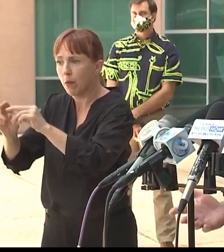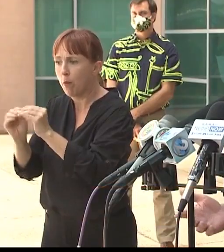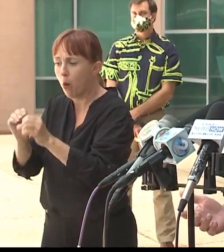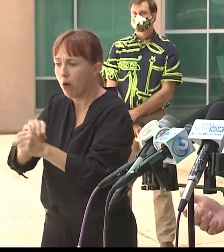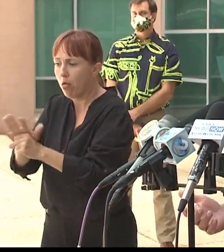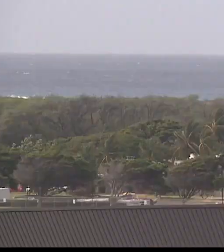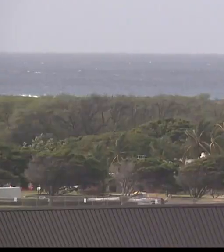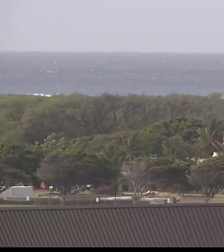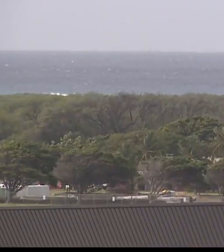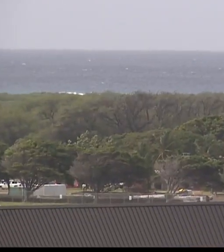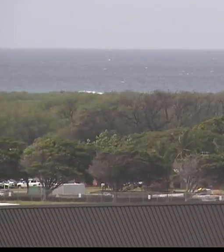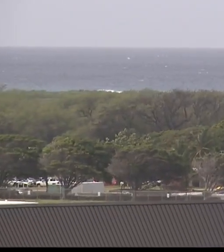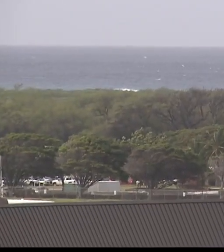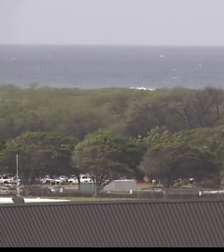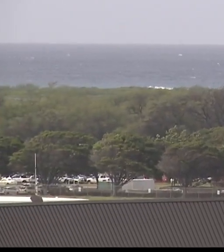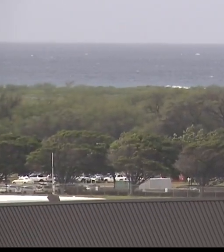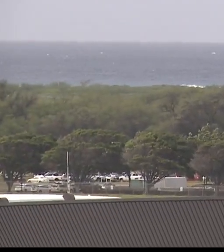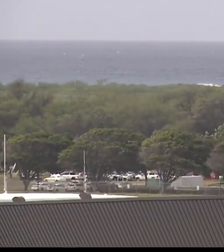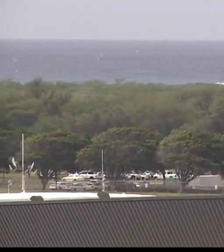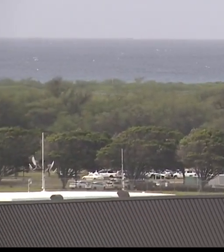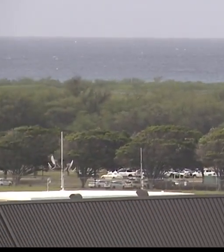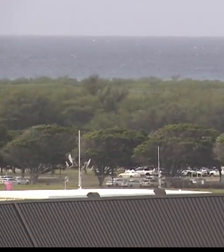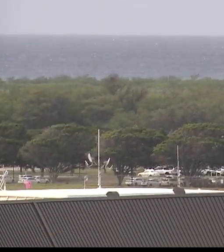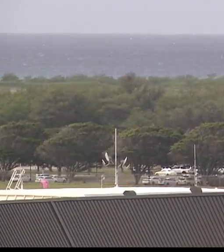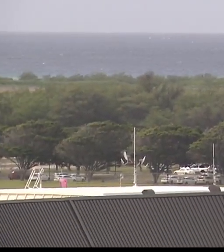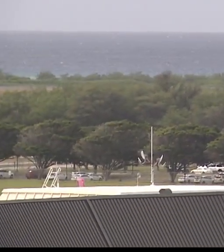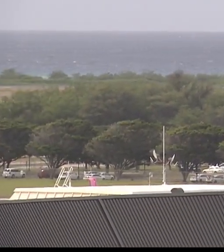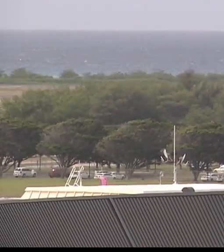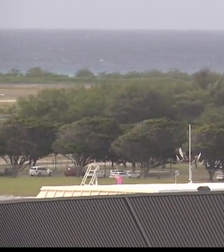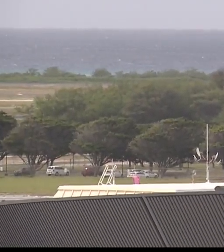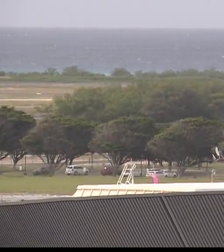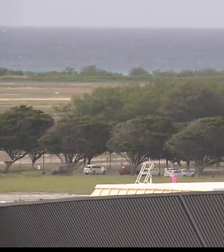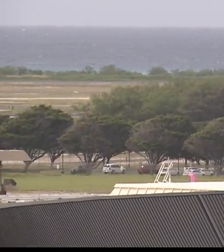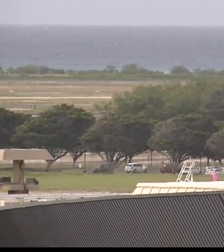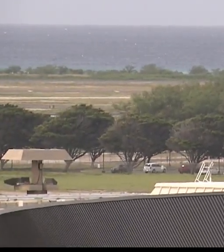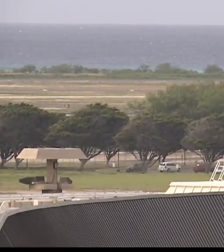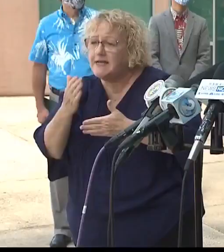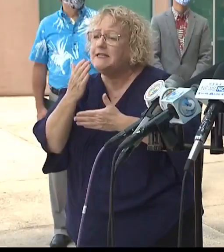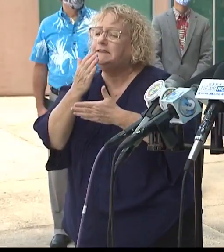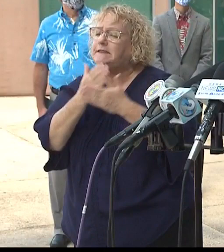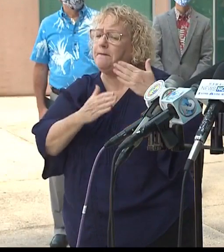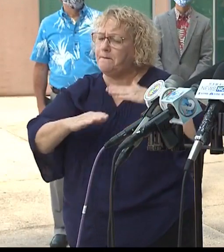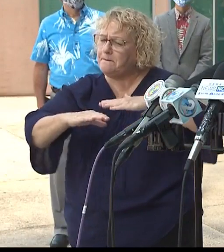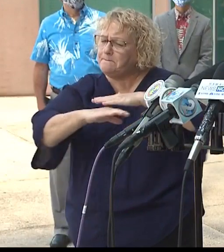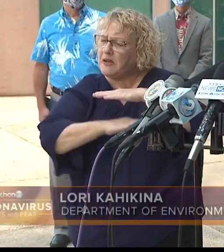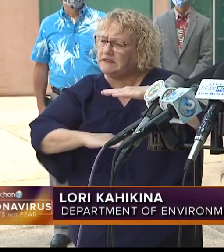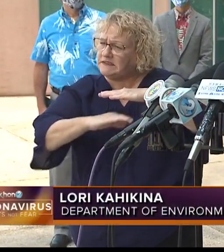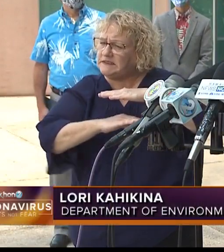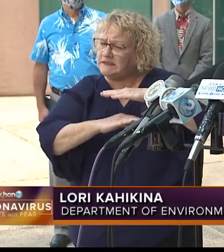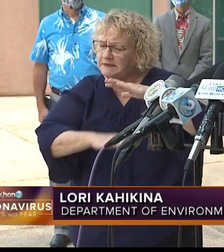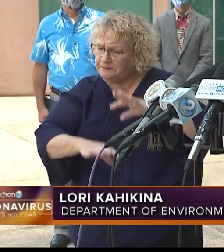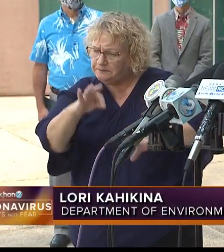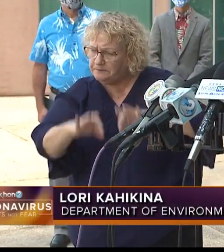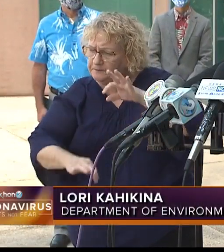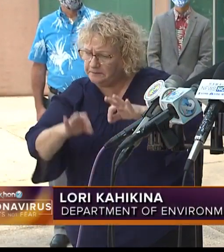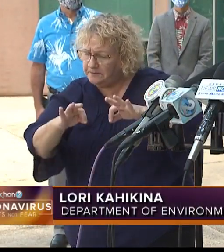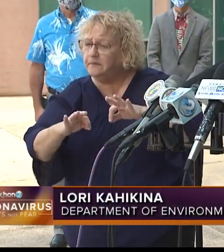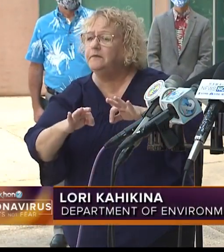IF NUMBERS START TO TREND UPWARDS. MAYBE WE NEED TO POSSIBLY PULL